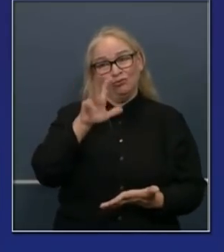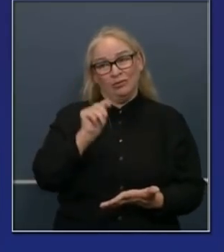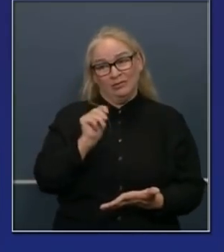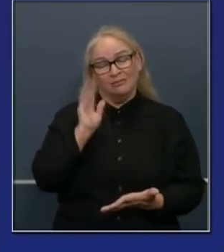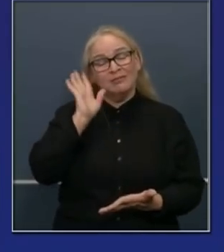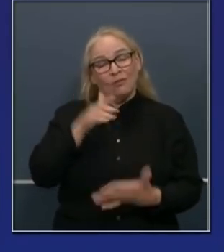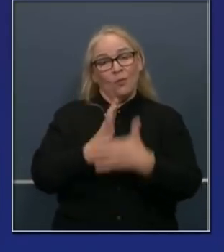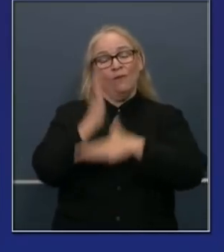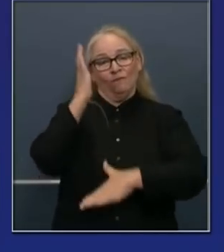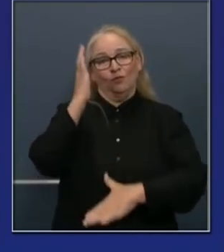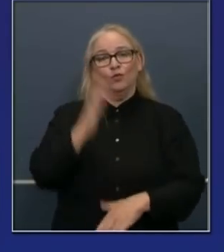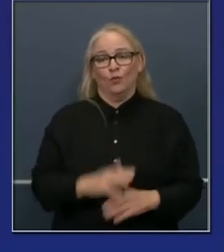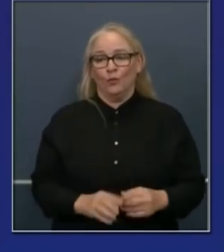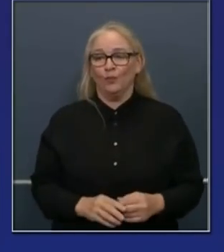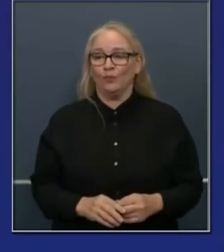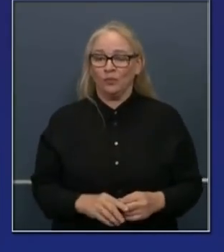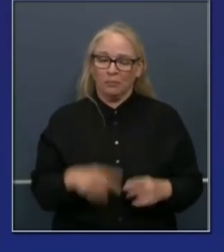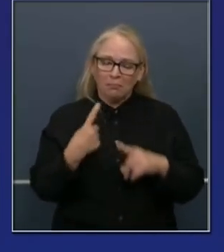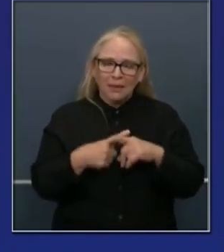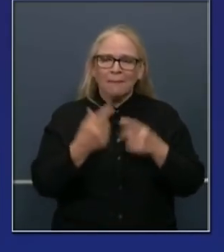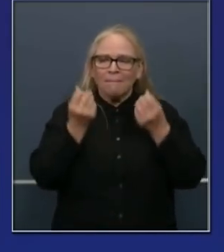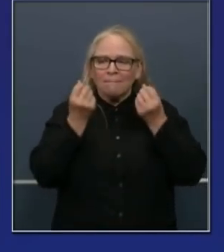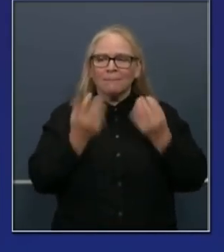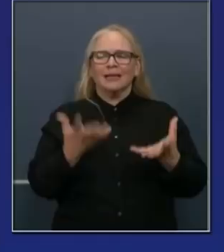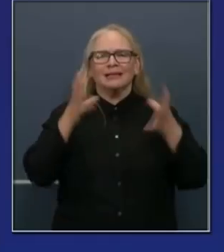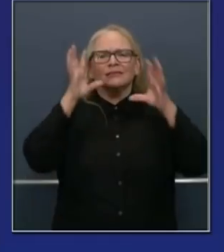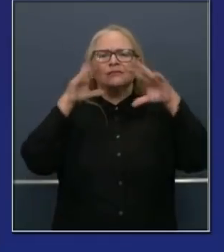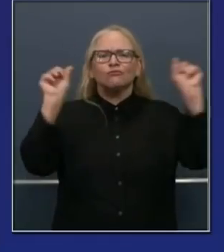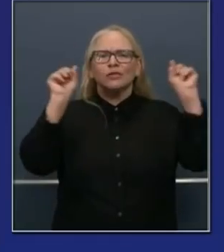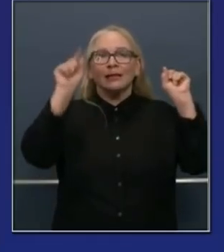SYSTEM AS LARGE AS OURS SO THAT A THOUSAND SCHOOL DISTRICTS HERE IN THE STATE OF CALIFORNIA